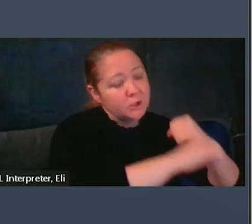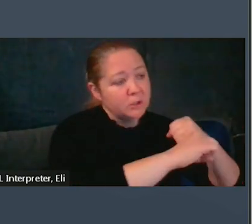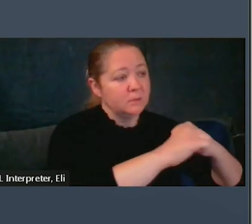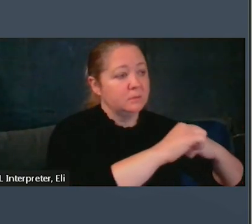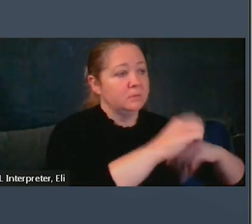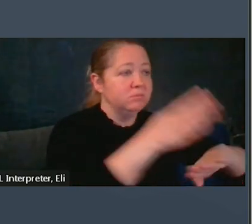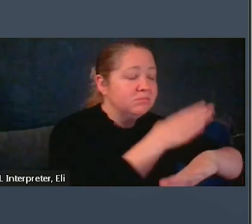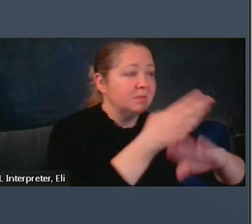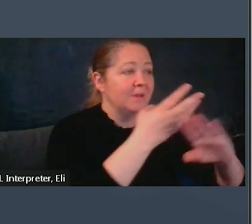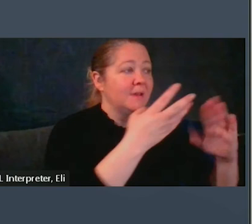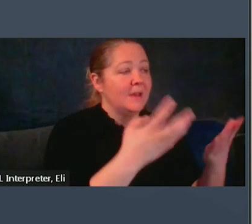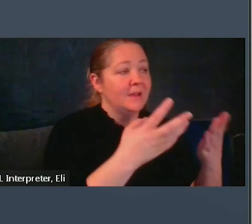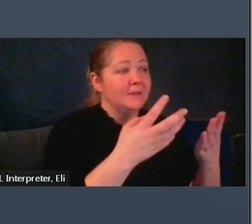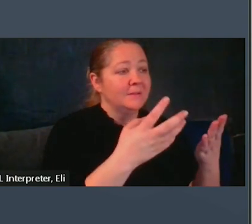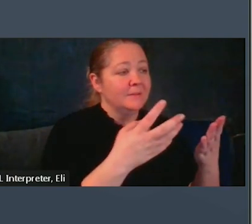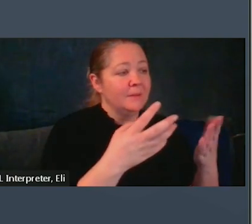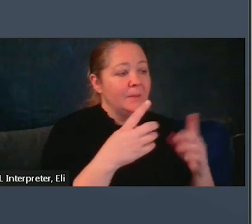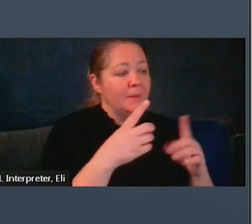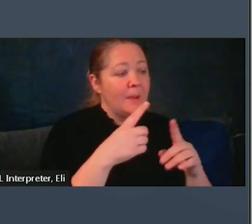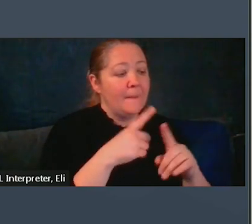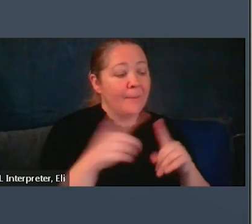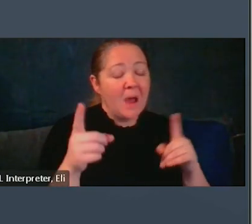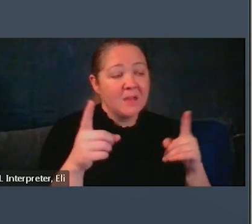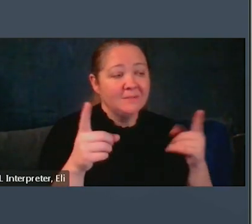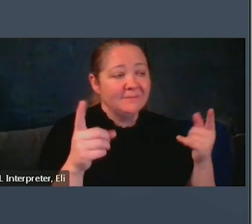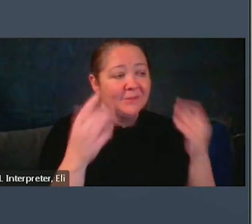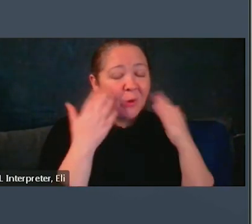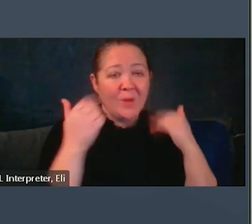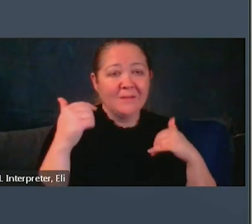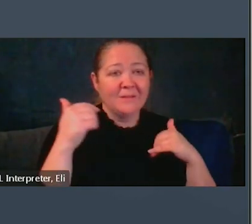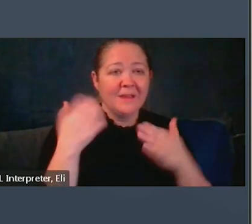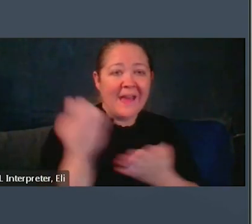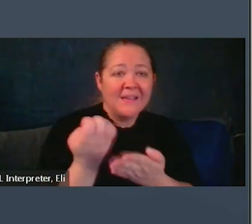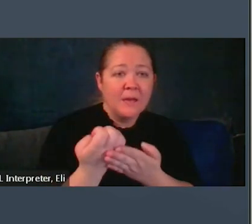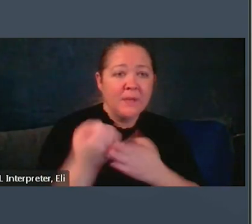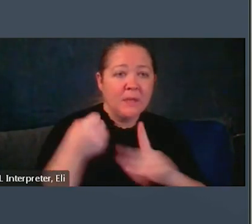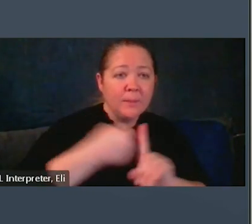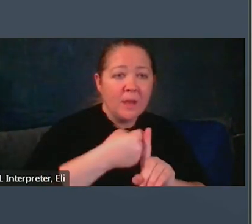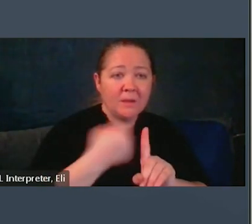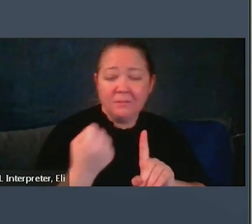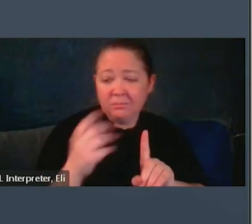I think it's well known that this area is a food desert. And I think that's just something that needs to be considered as well.